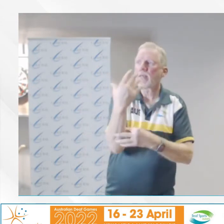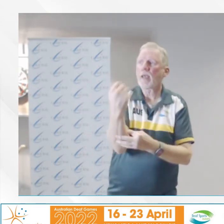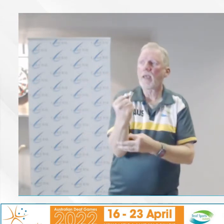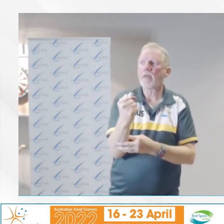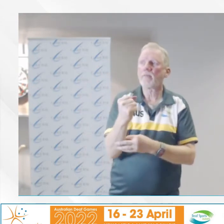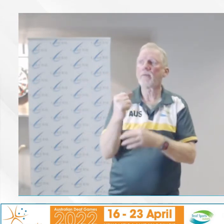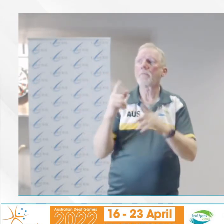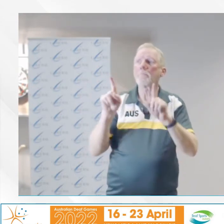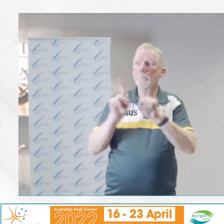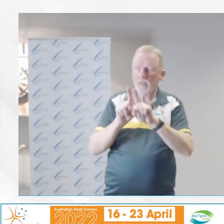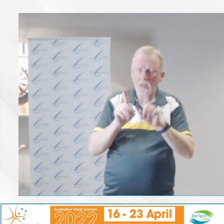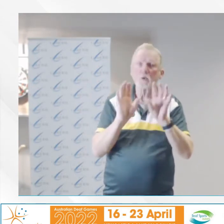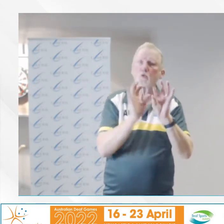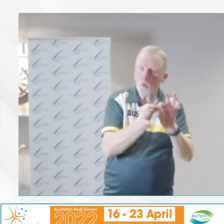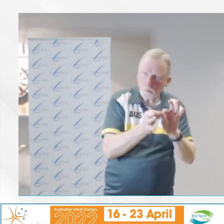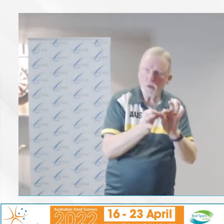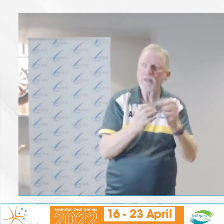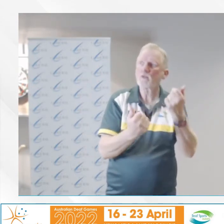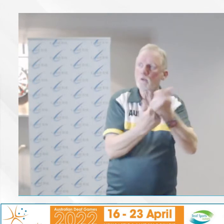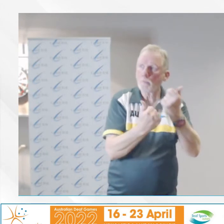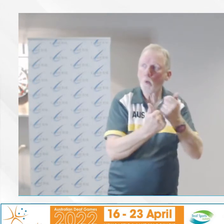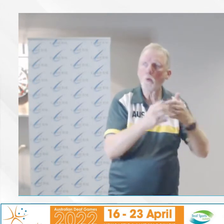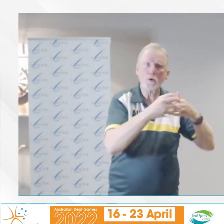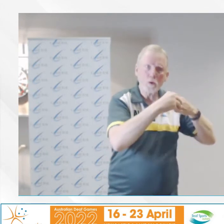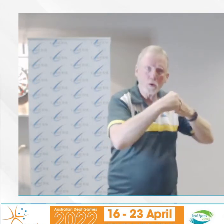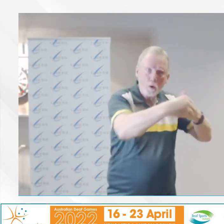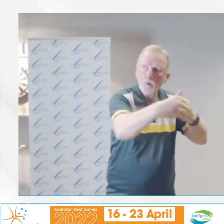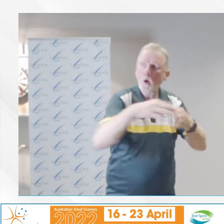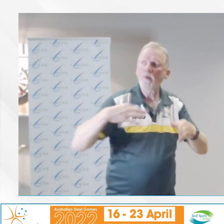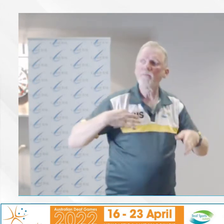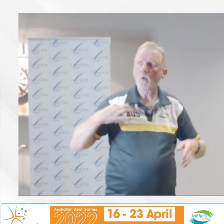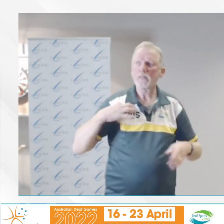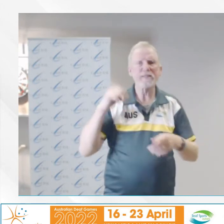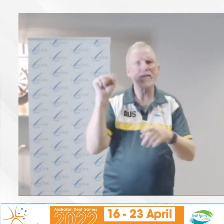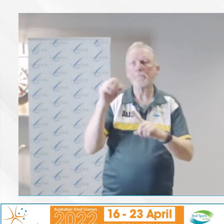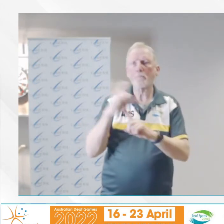um included in the opening closing ceremony that they have the interpretive support